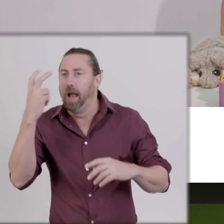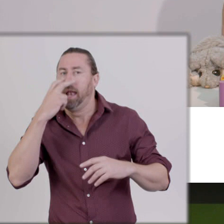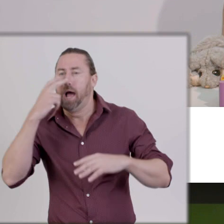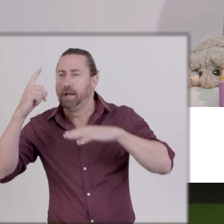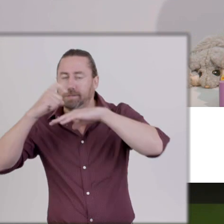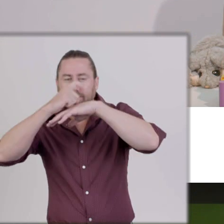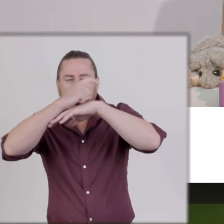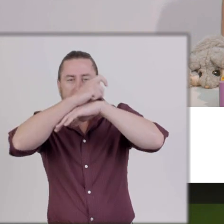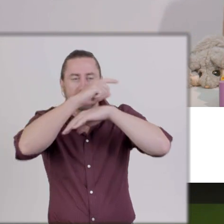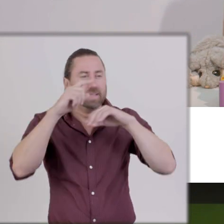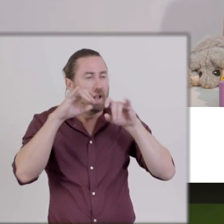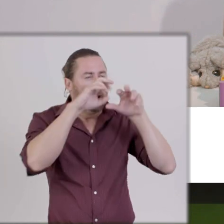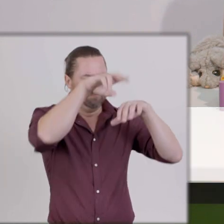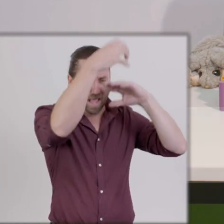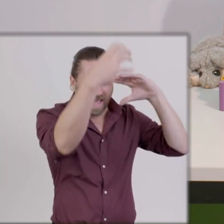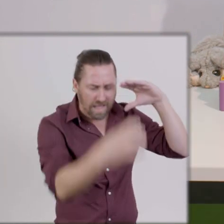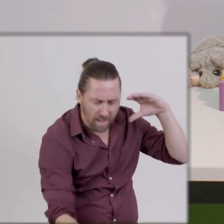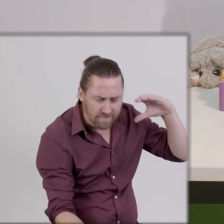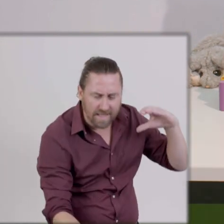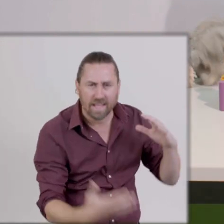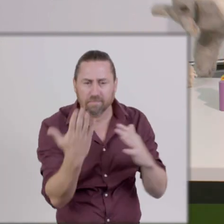They fall down and hit the floor with a bang, in the night.